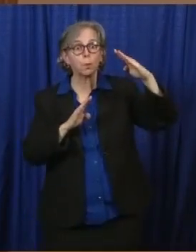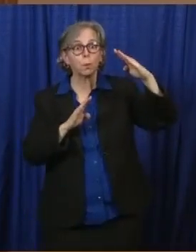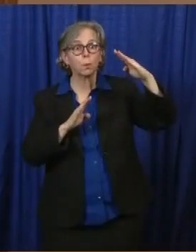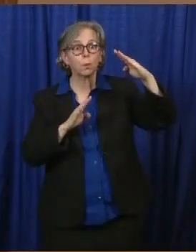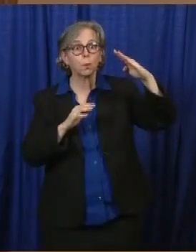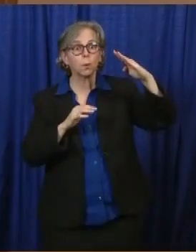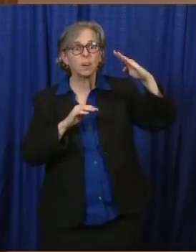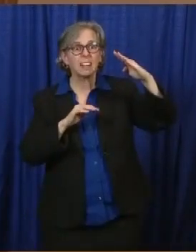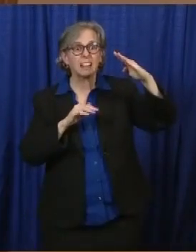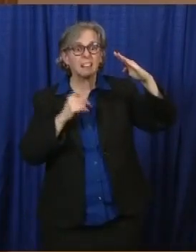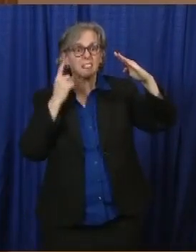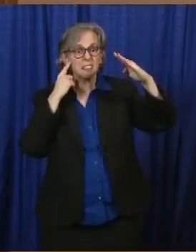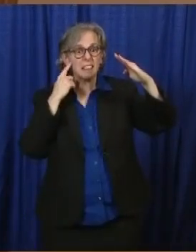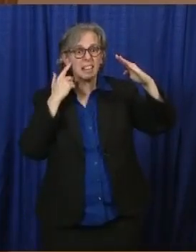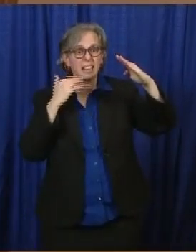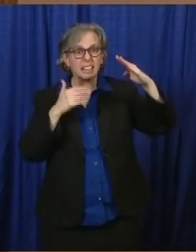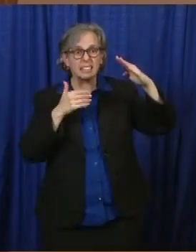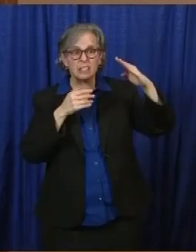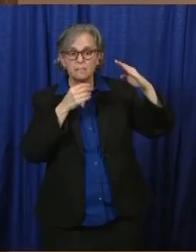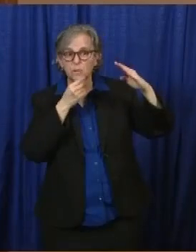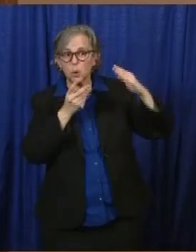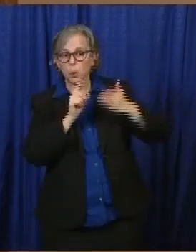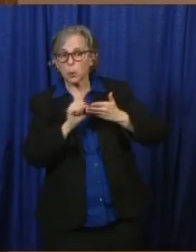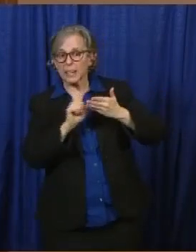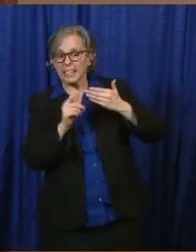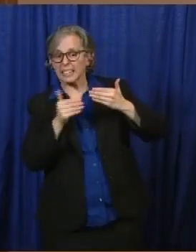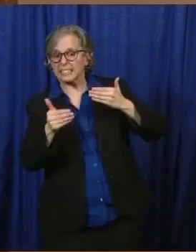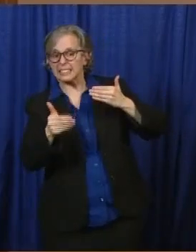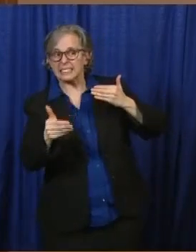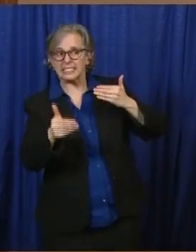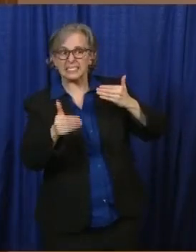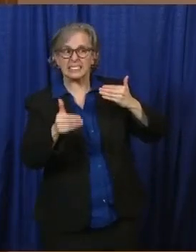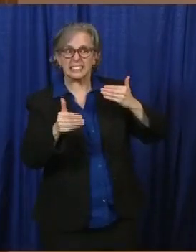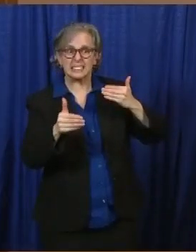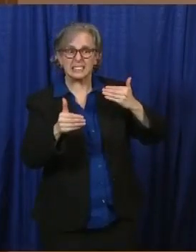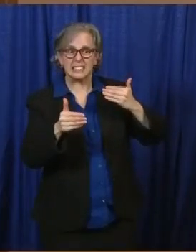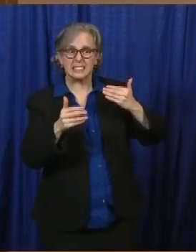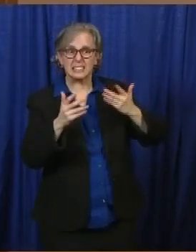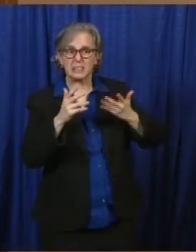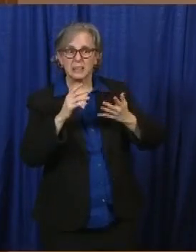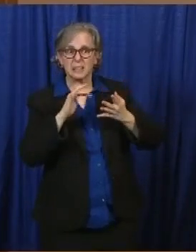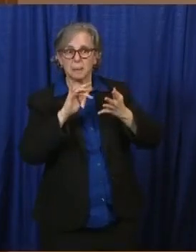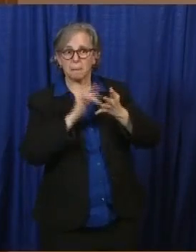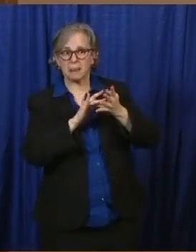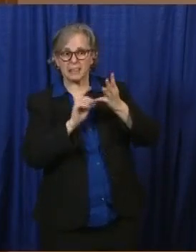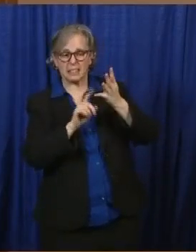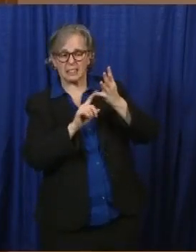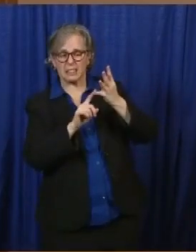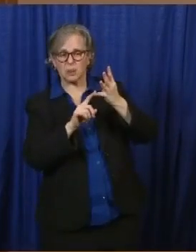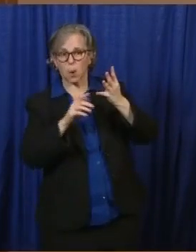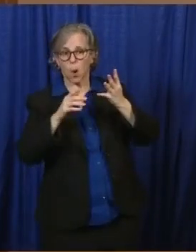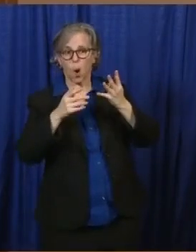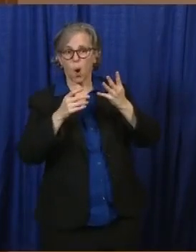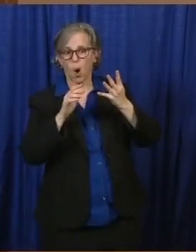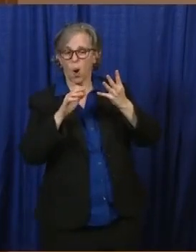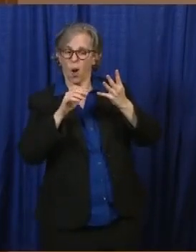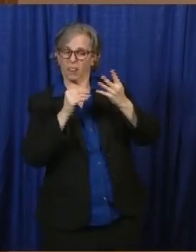MODEL THE MORE ACCURATE IT GETS THAT WE FEEL THEY ARE GETTING SOME PRETTY GOOD NUMBERS. IT GETS BETTER WITH EACH DAY AND WE ARE MORE ACCURATE, BUT WE STILL SEE THAT OUR PEAK WE